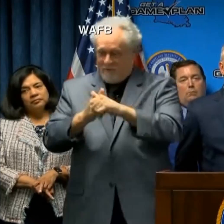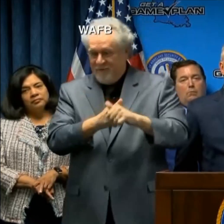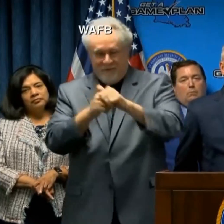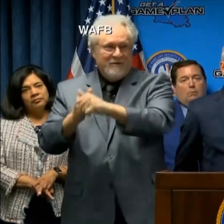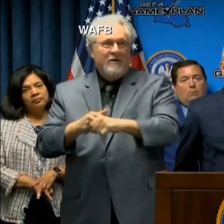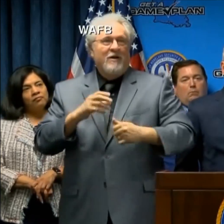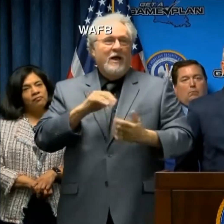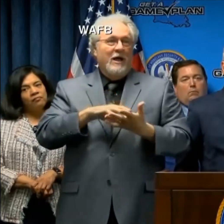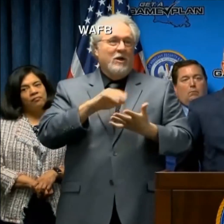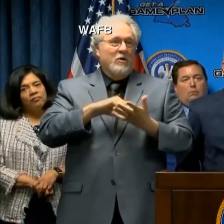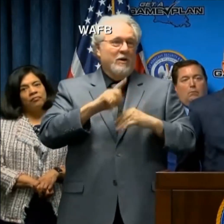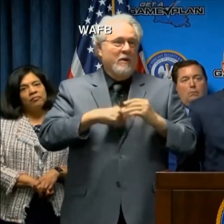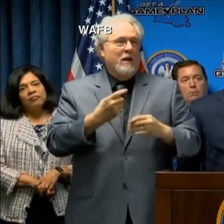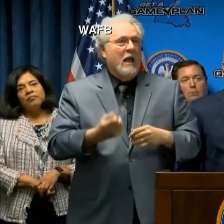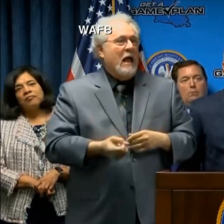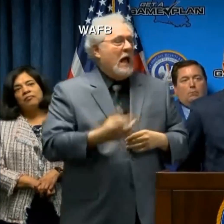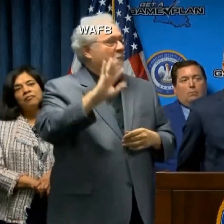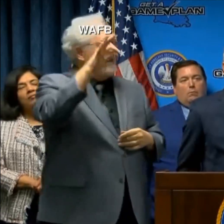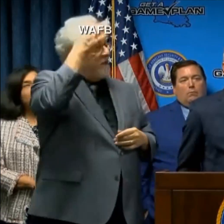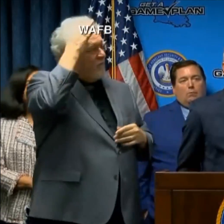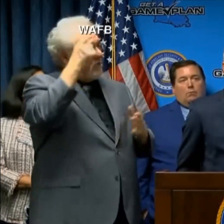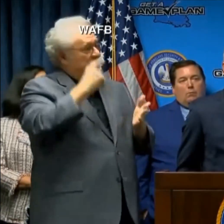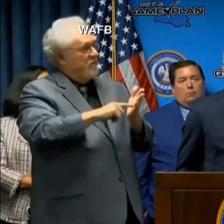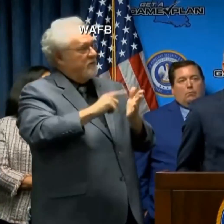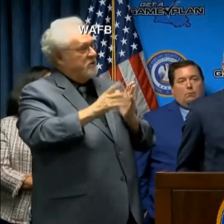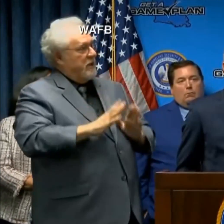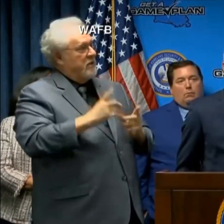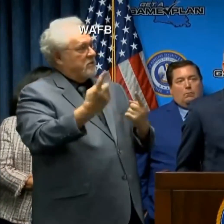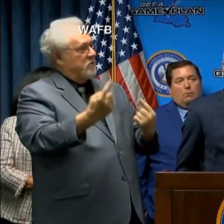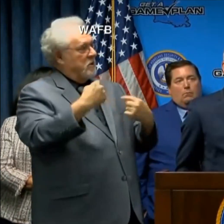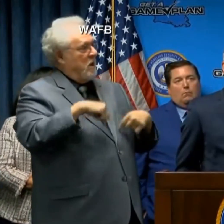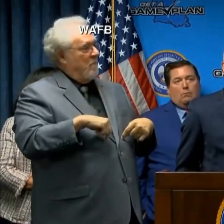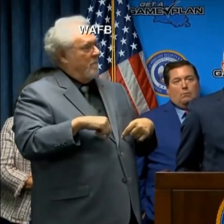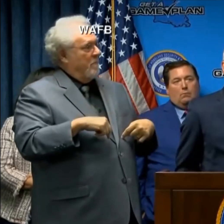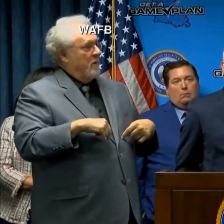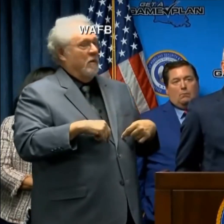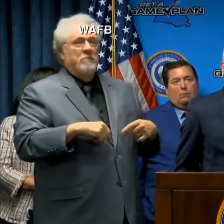learning more about how many literal investigators I don't have those